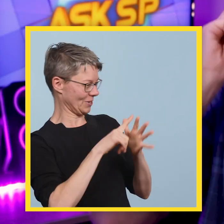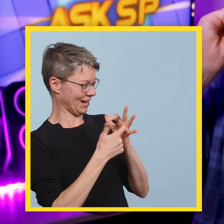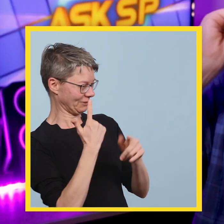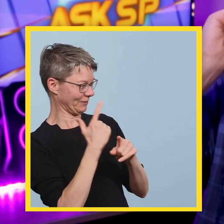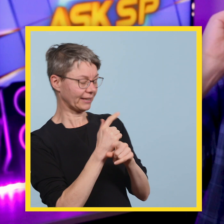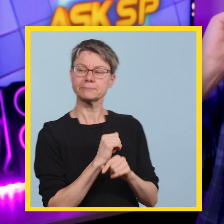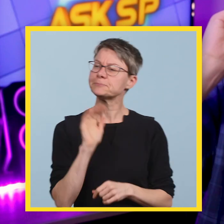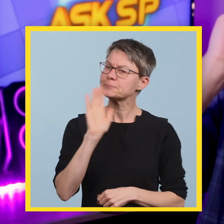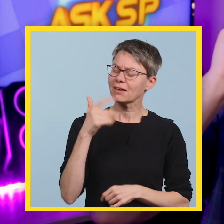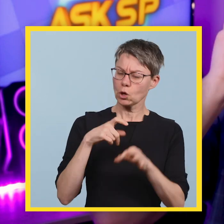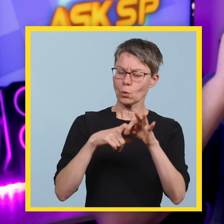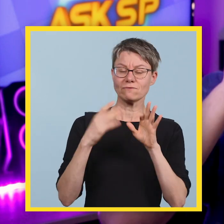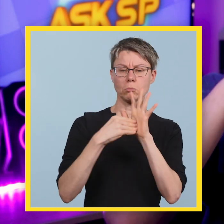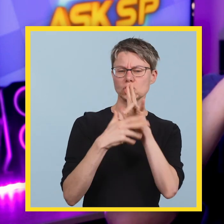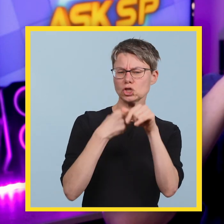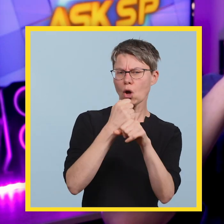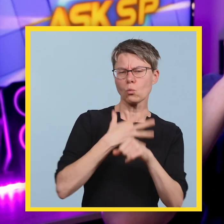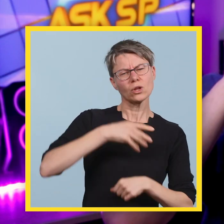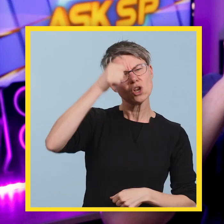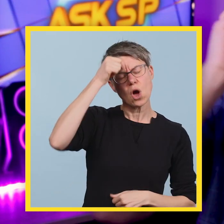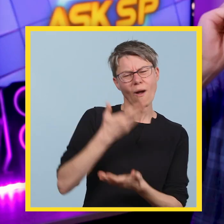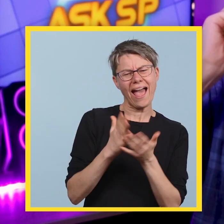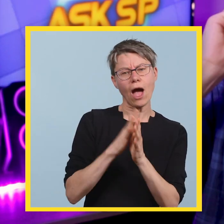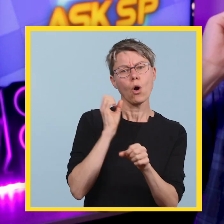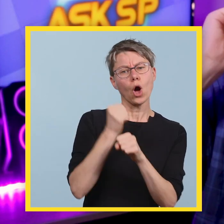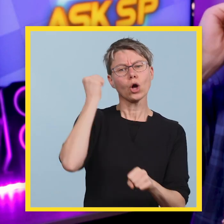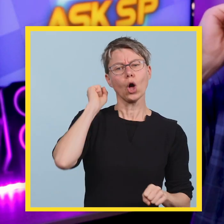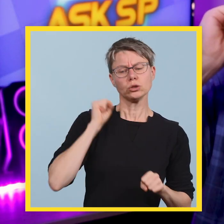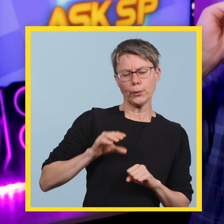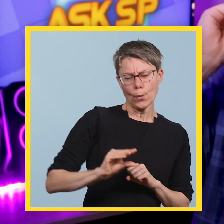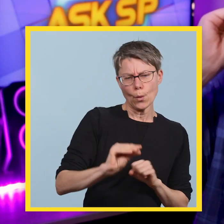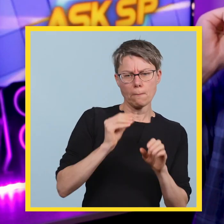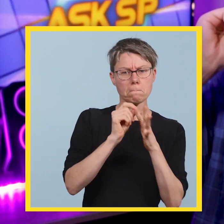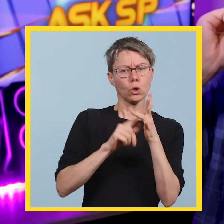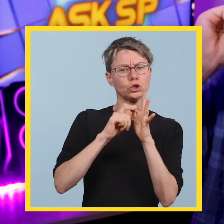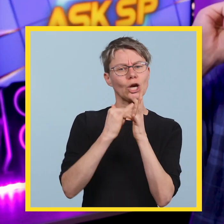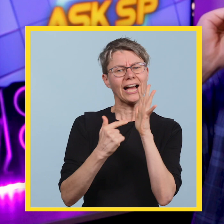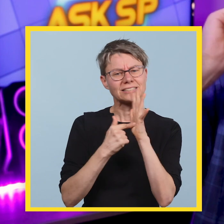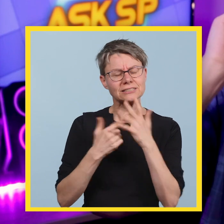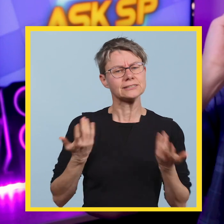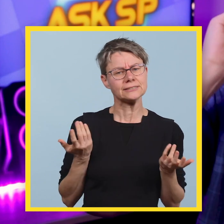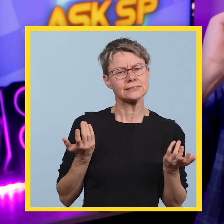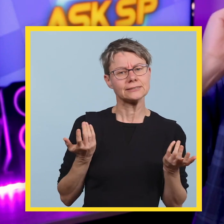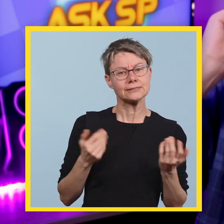Hey, DARREN, I've got a question here from Zong. He wants to know how to get the golden poltergust in Luigi's Mansion 3.